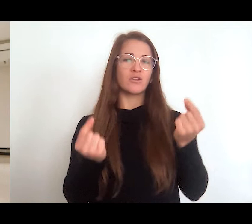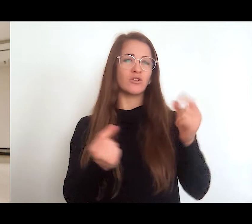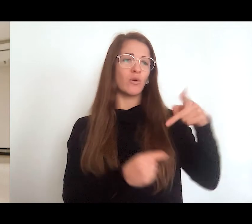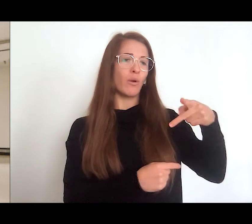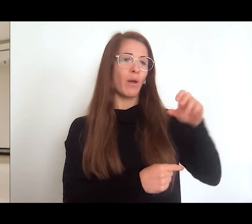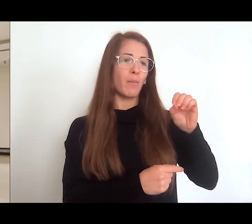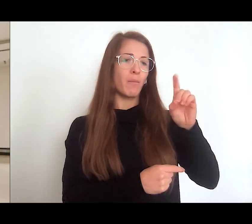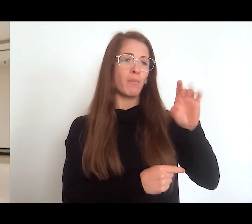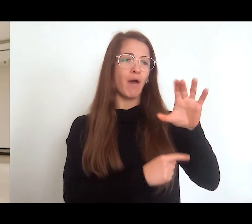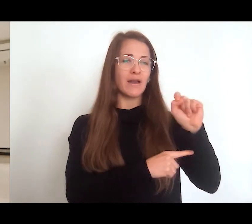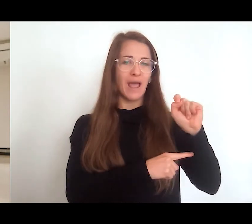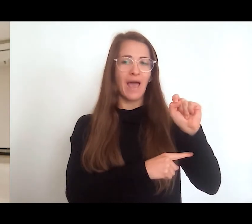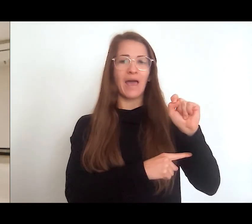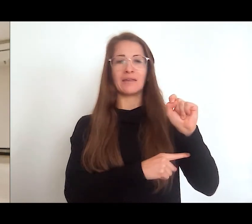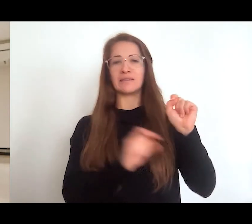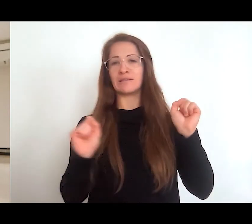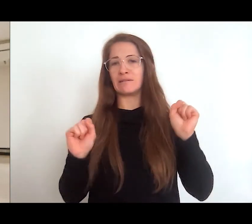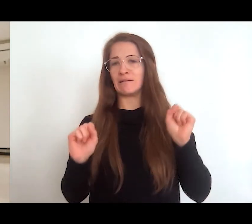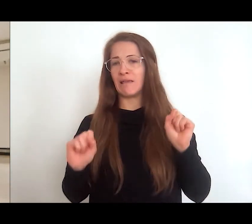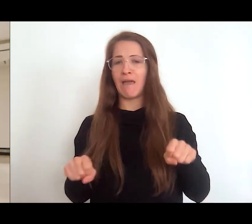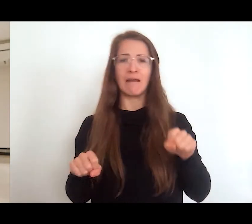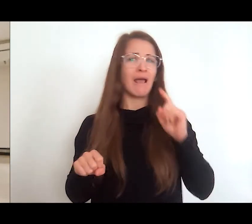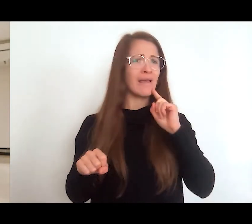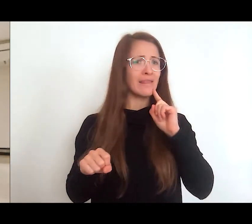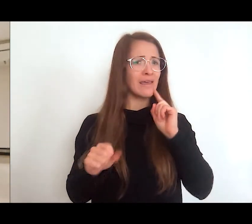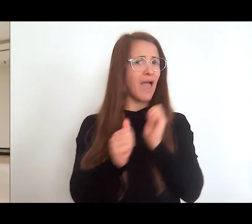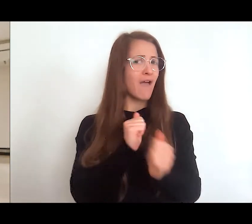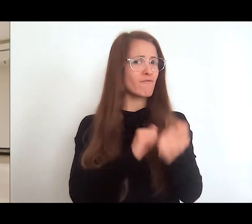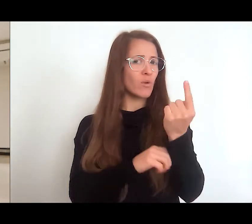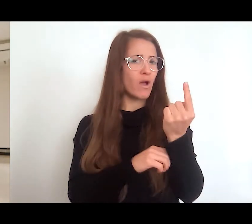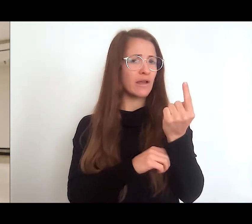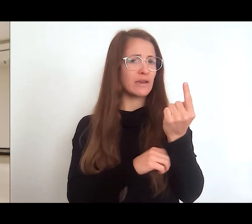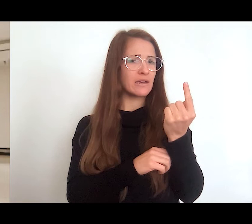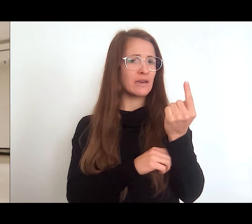WE ARE PUTTING OUT, WE GET TO DO A PODCAST, AND WE HAVE HAD